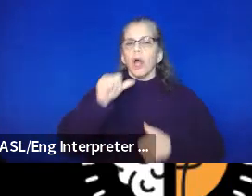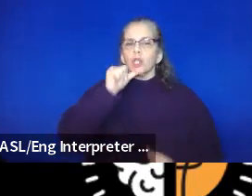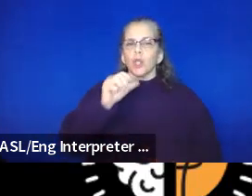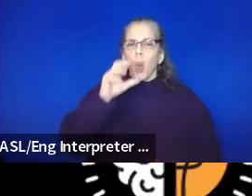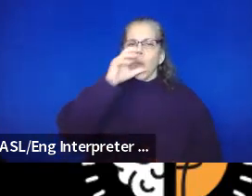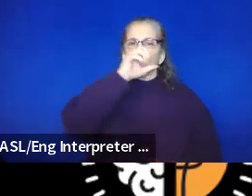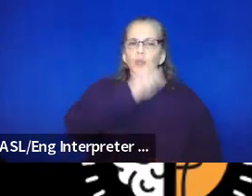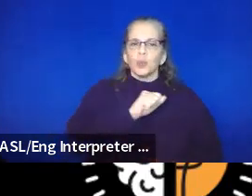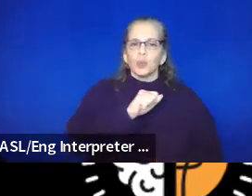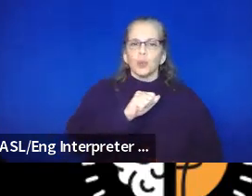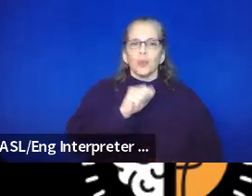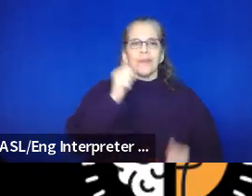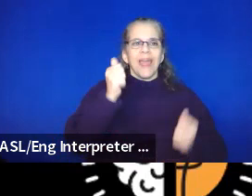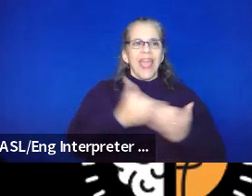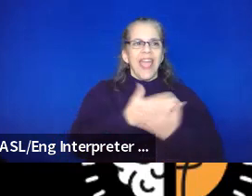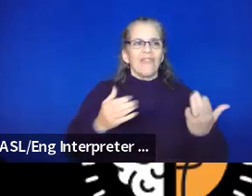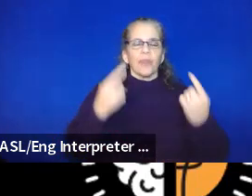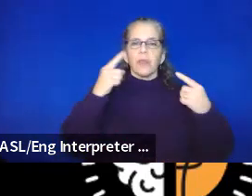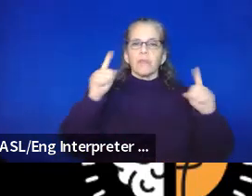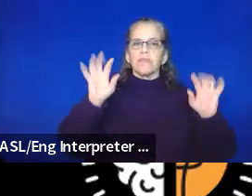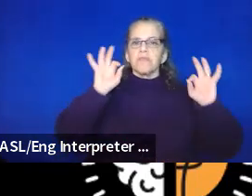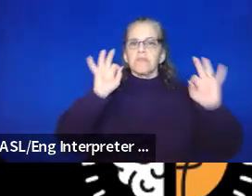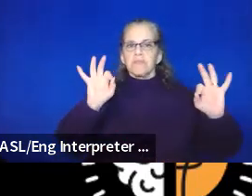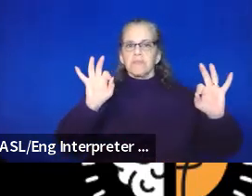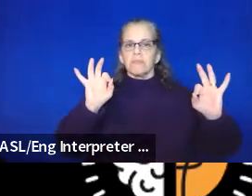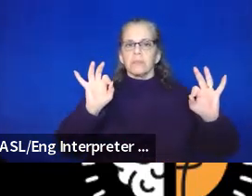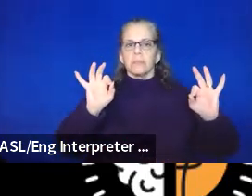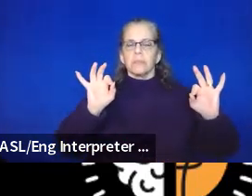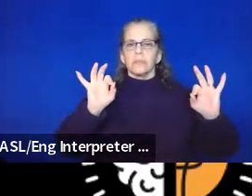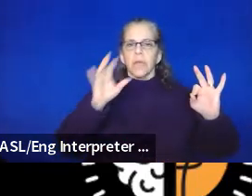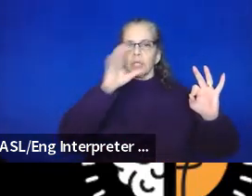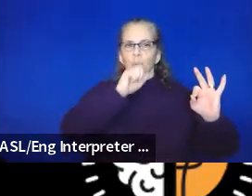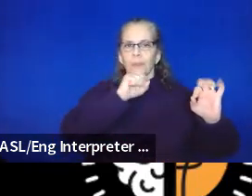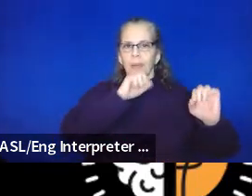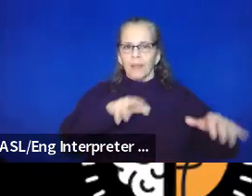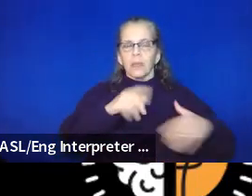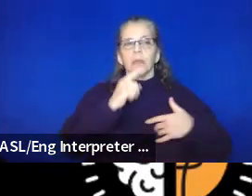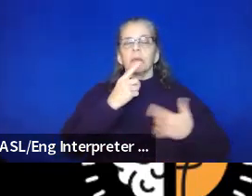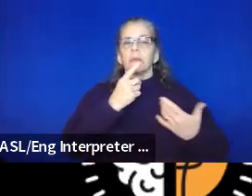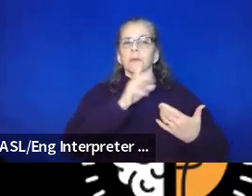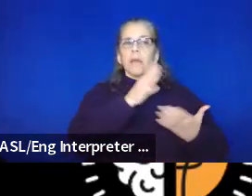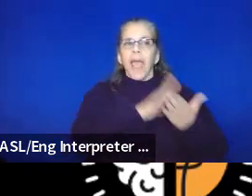well. Take time with your co workers, your director reports, the people your supervisors.